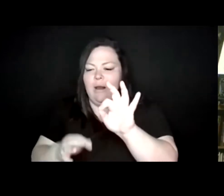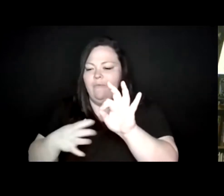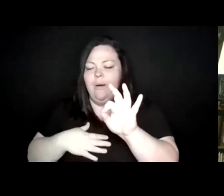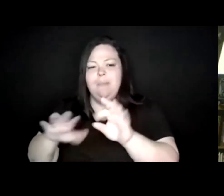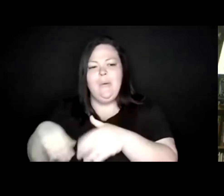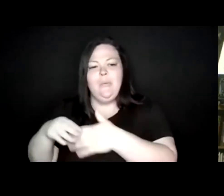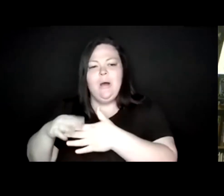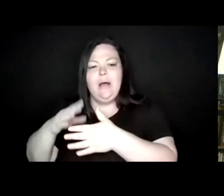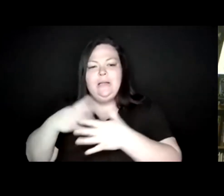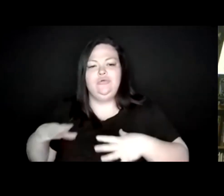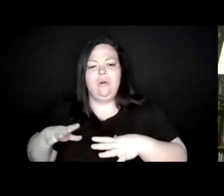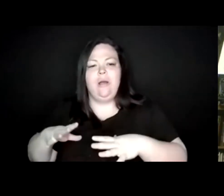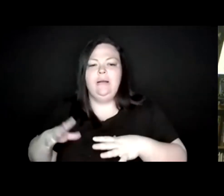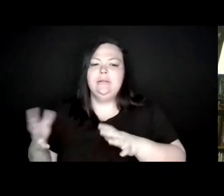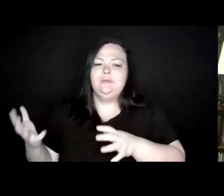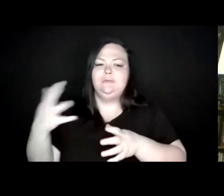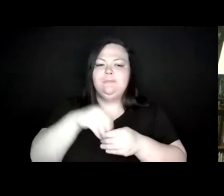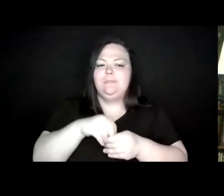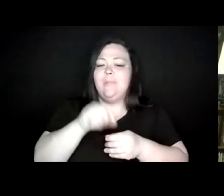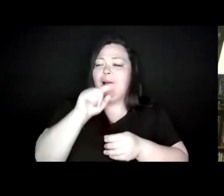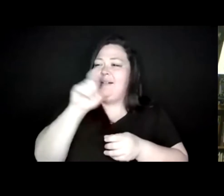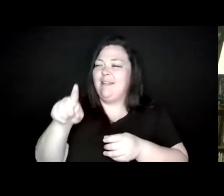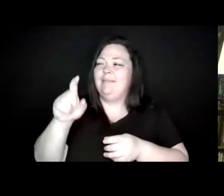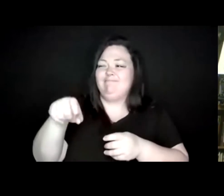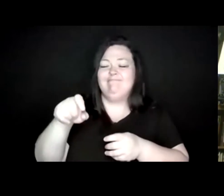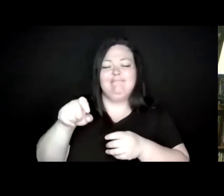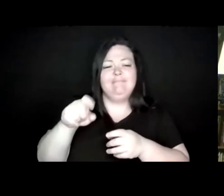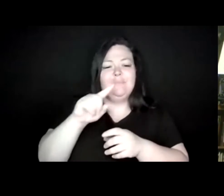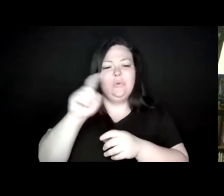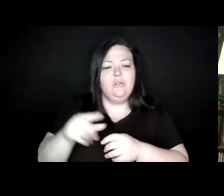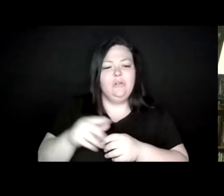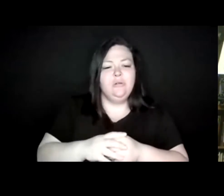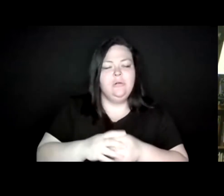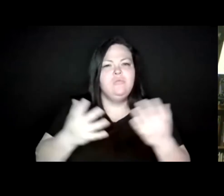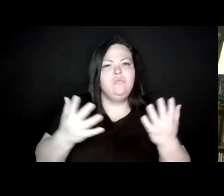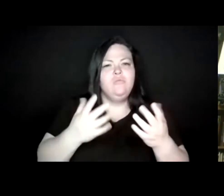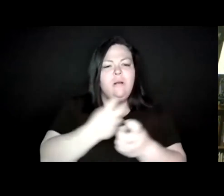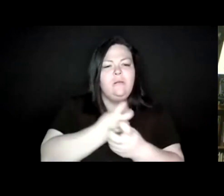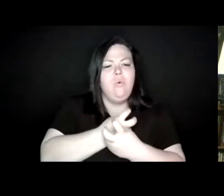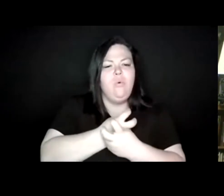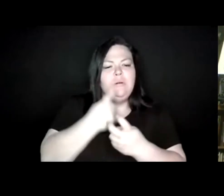dress. I ask the necessary questions. What is venom to years/